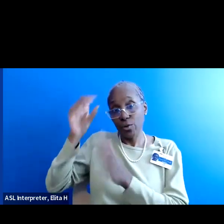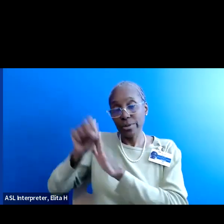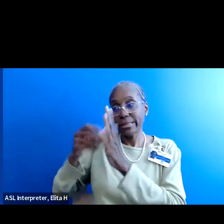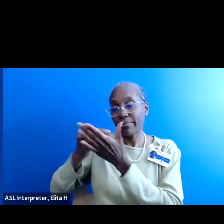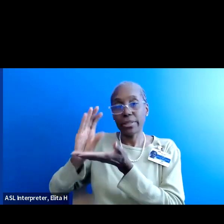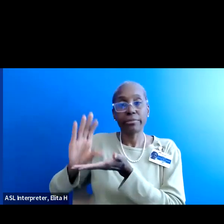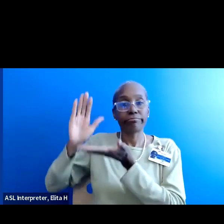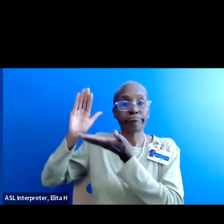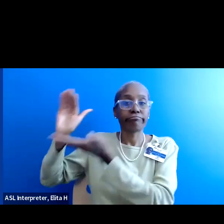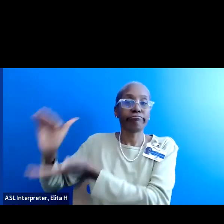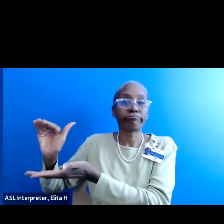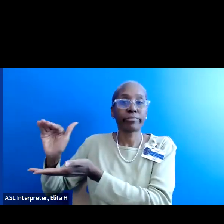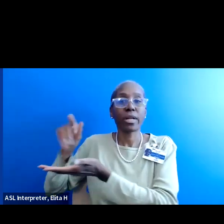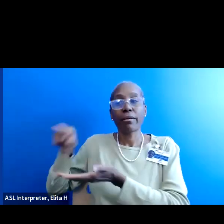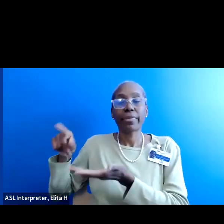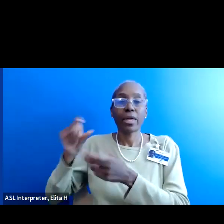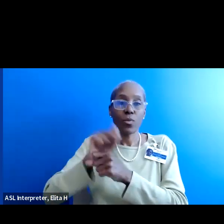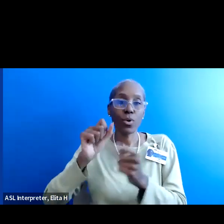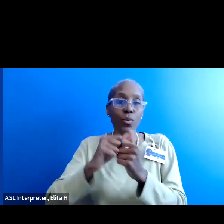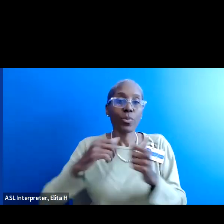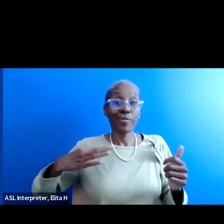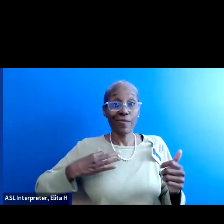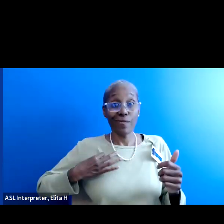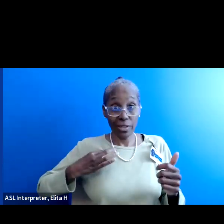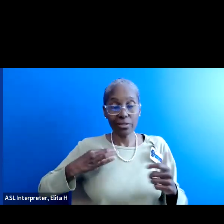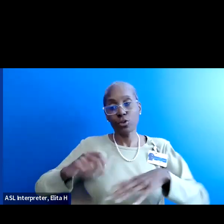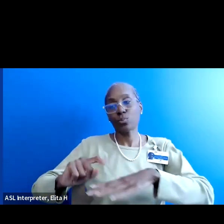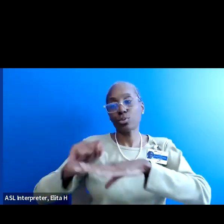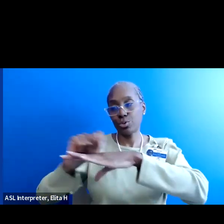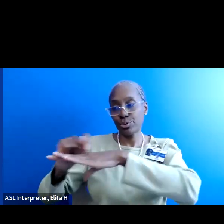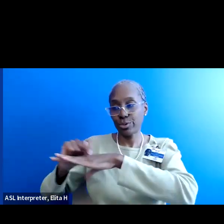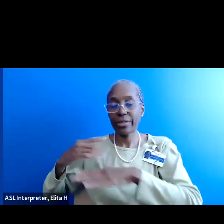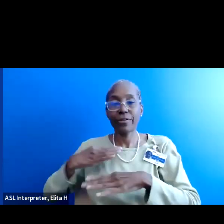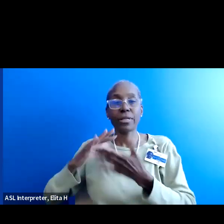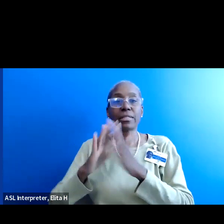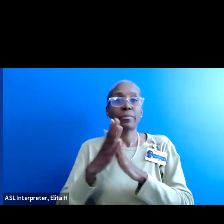And they do often work with volunteers and they'll train volunteers to be ombudsman representatives.